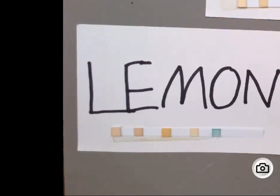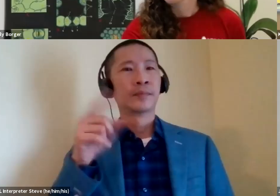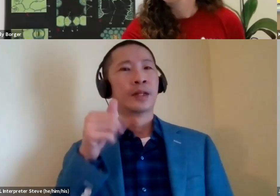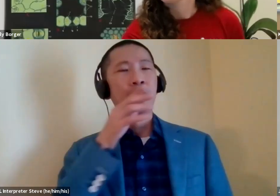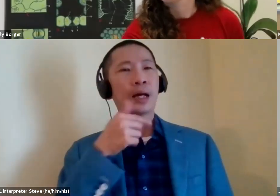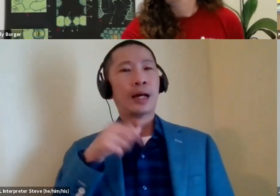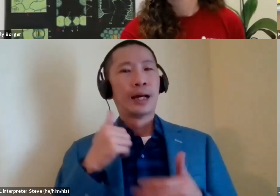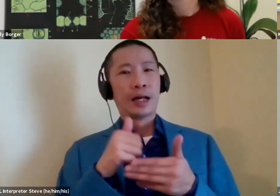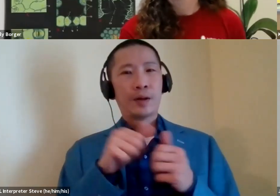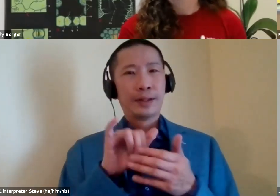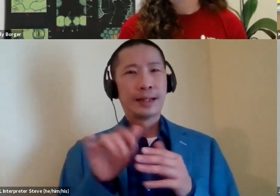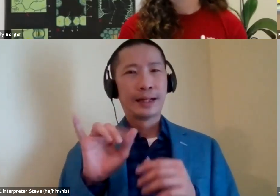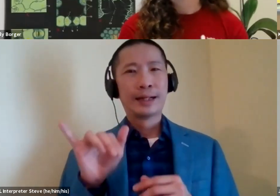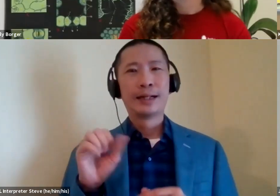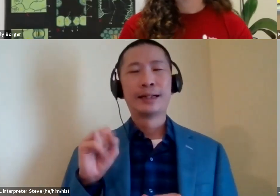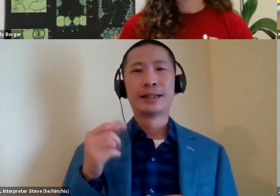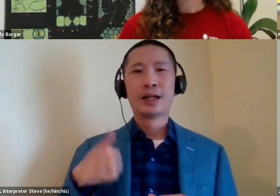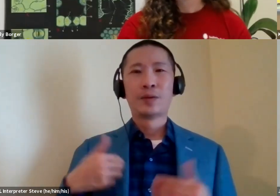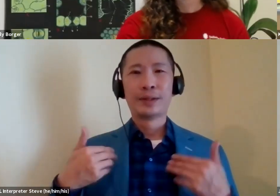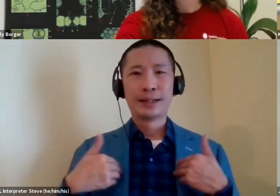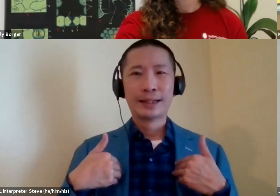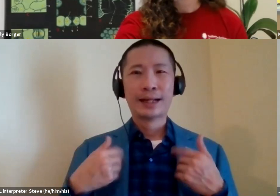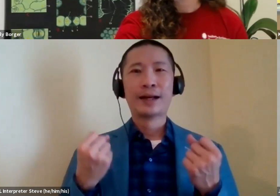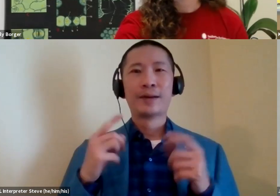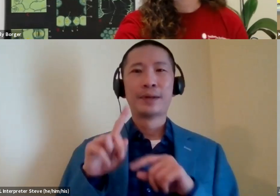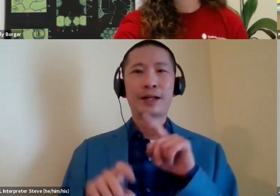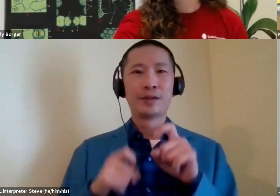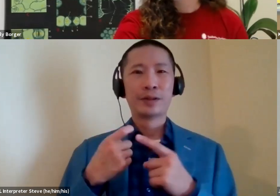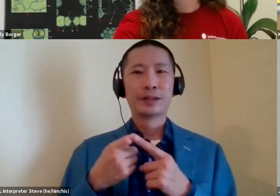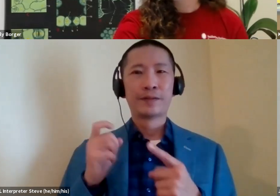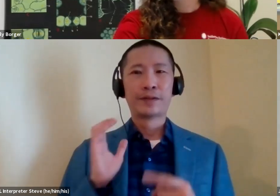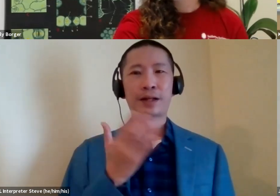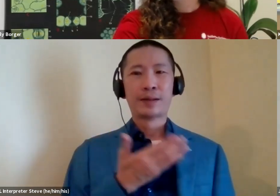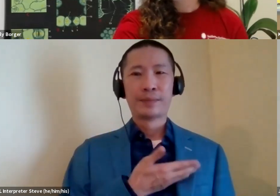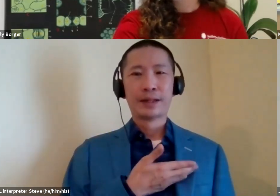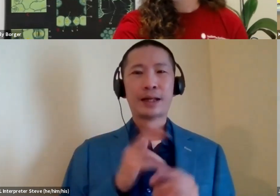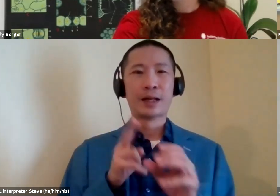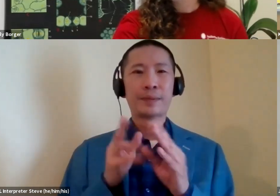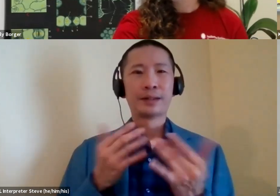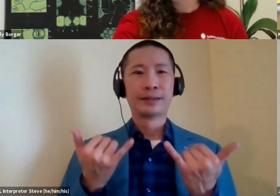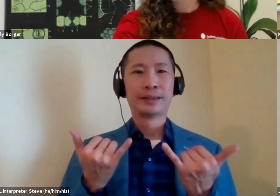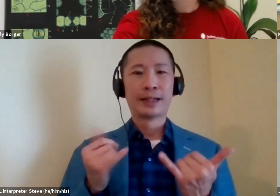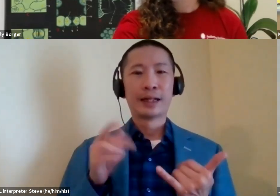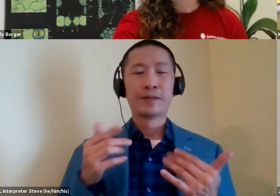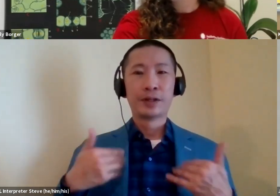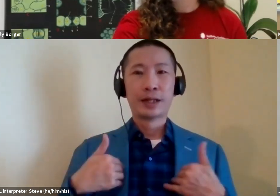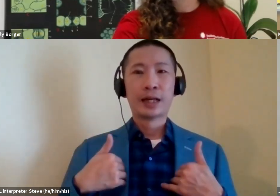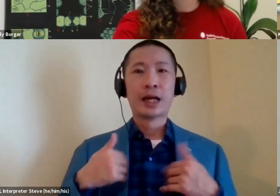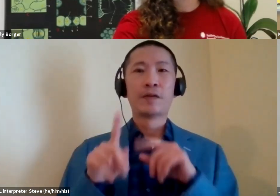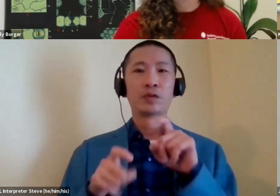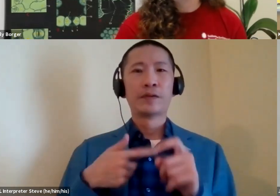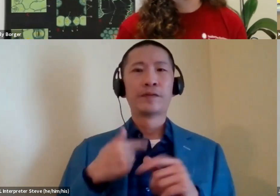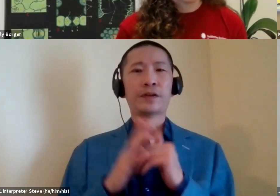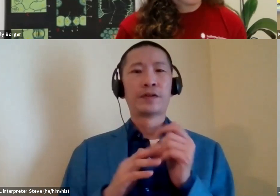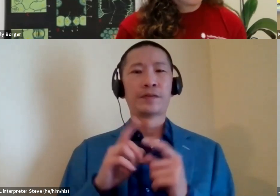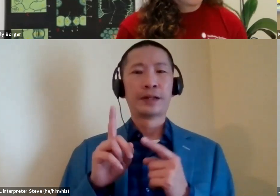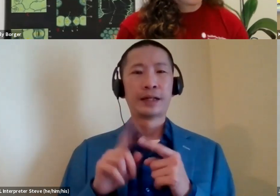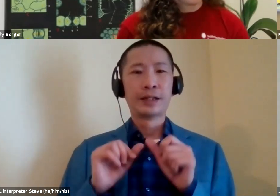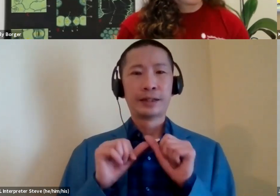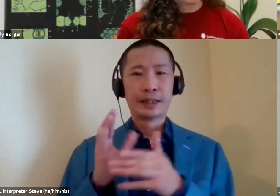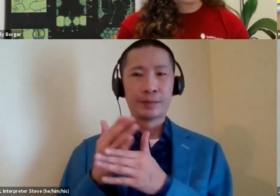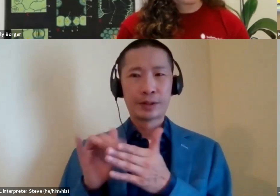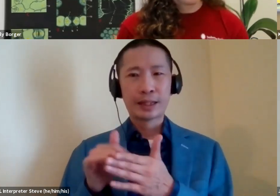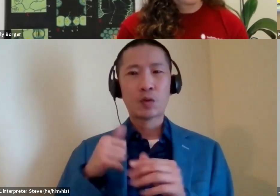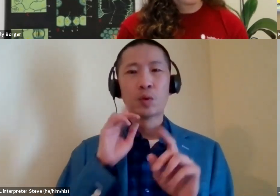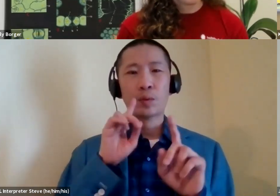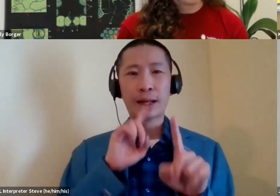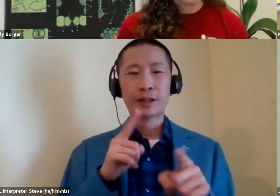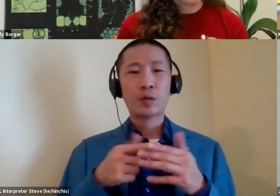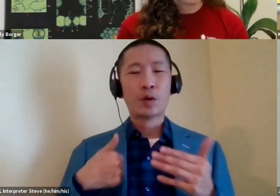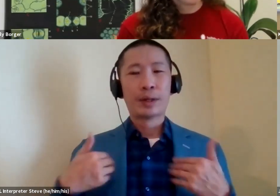Johanna (she/her) - AACPL: So we've got quite a few questions from our participants today, and if you have questions, please feel free to keep sharing them will answer the ones that we have some time for.